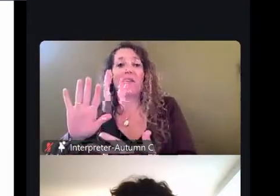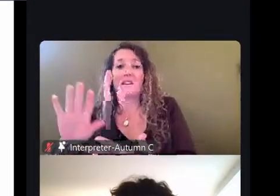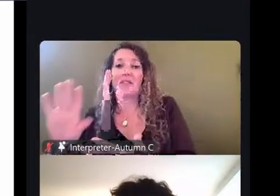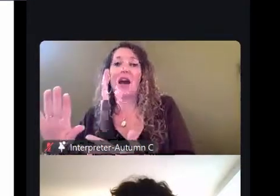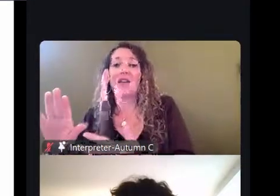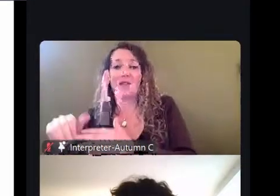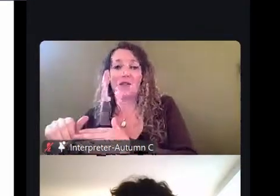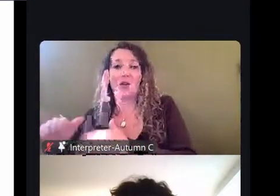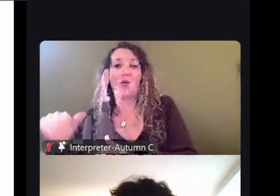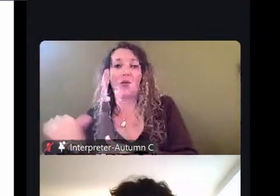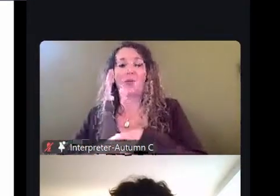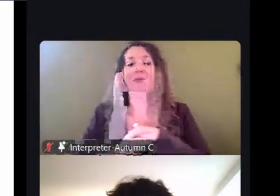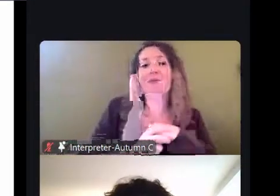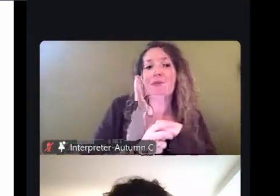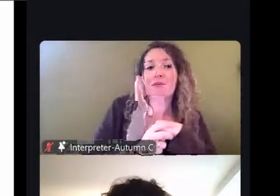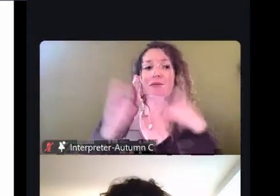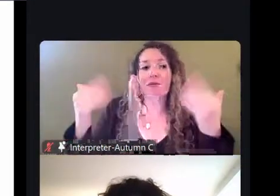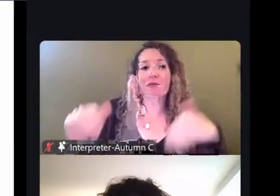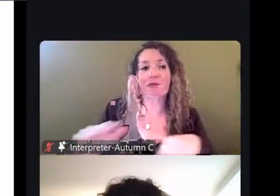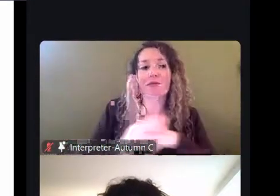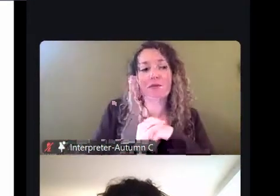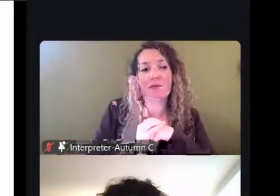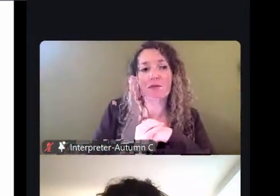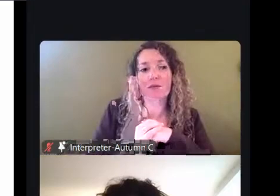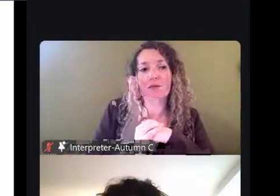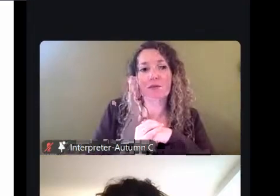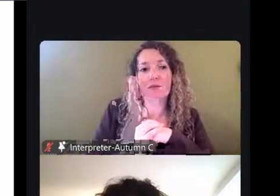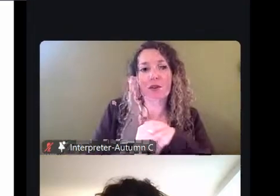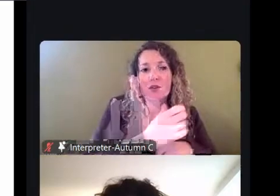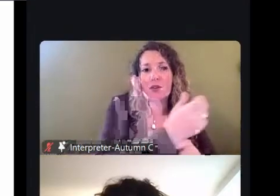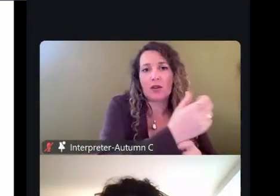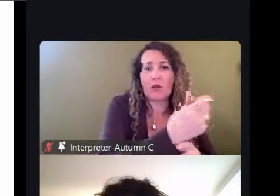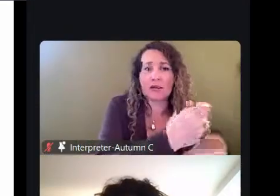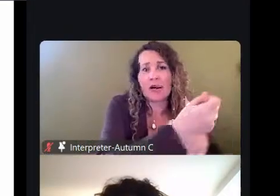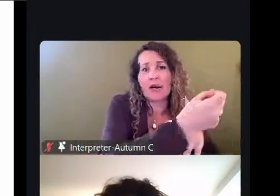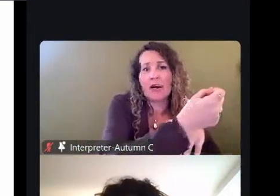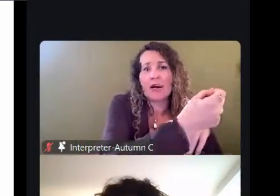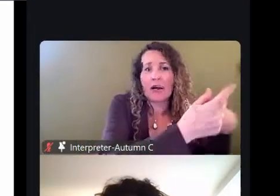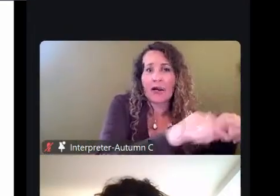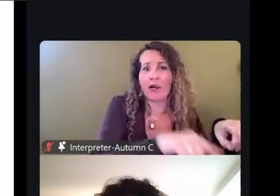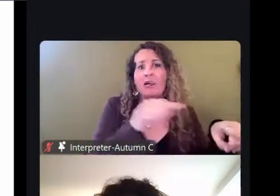For race, it was as to be expected 88% white due to this being online